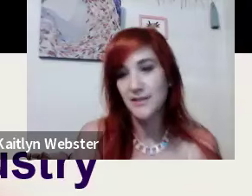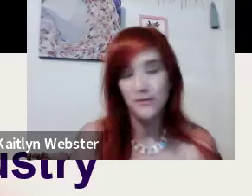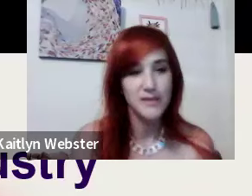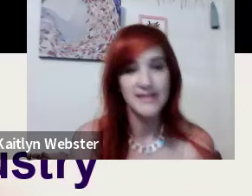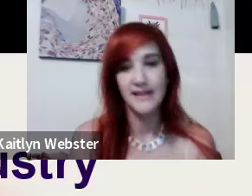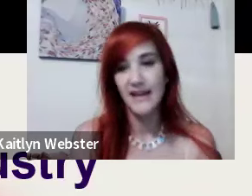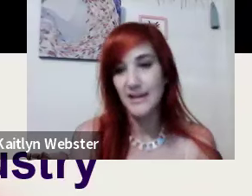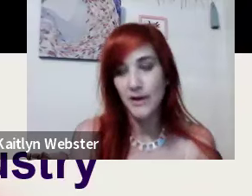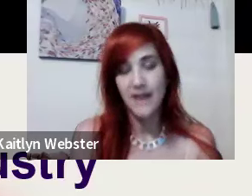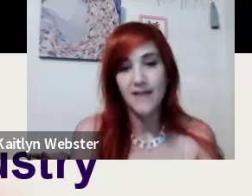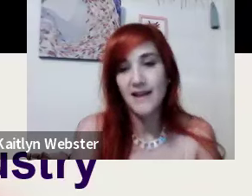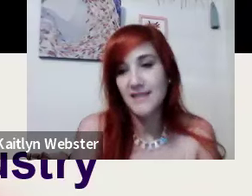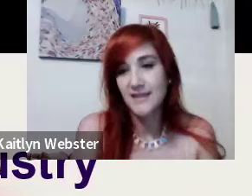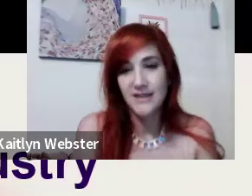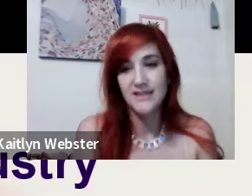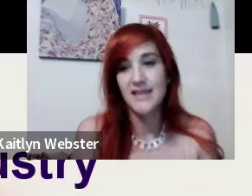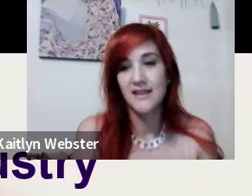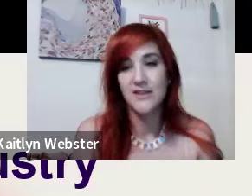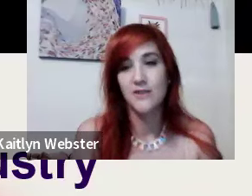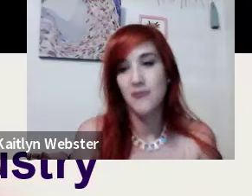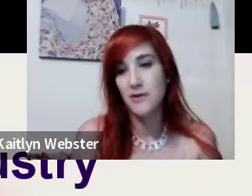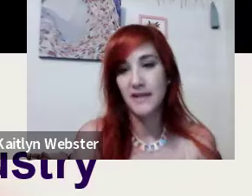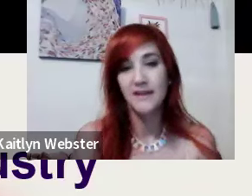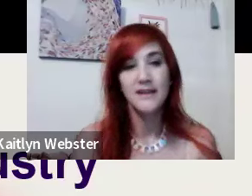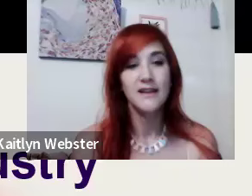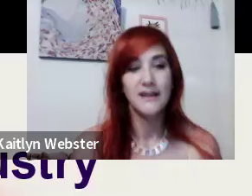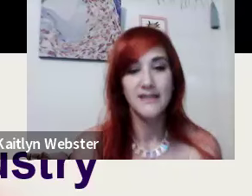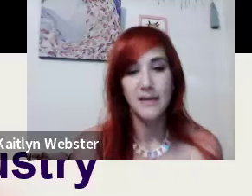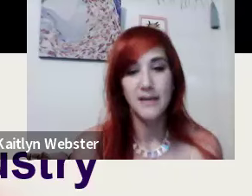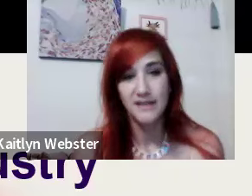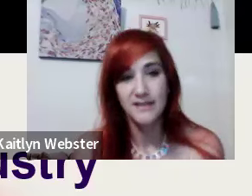a different place and I don't have access to this thing that is all around me? Next slide, please.